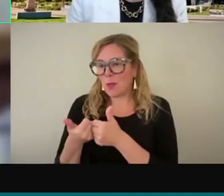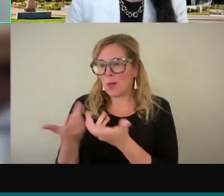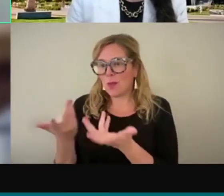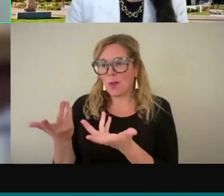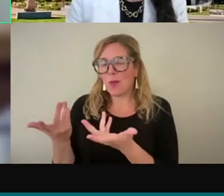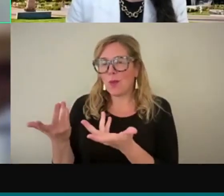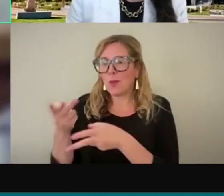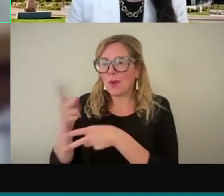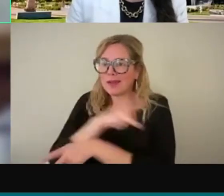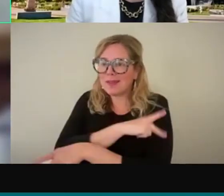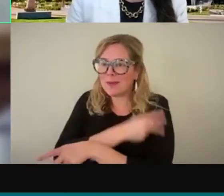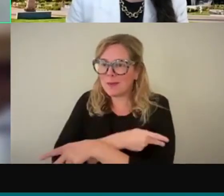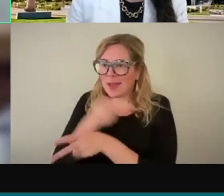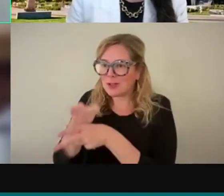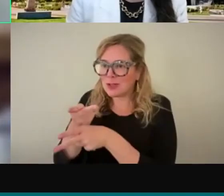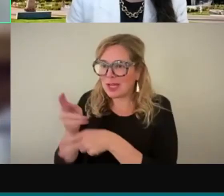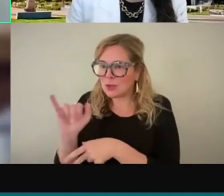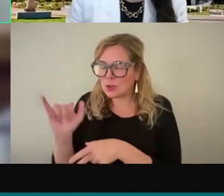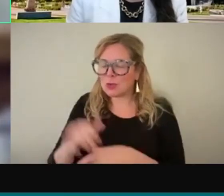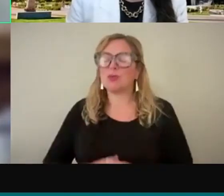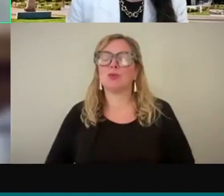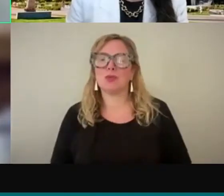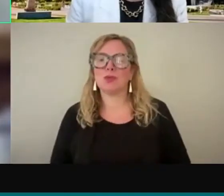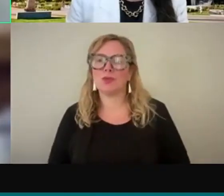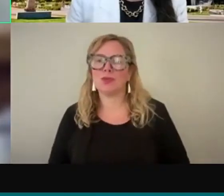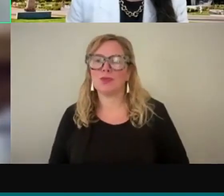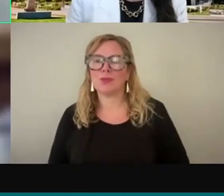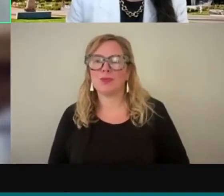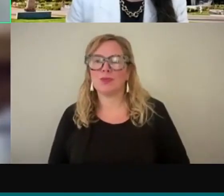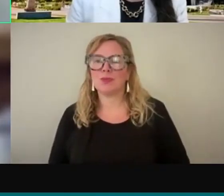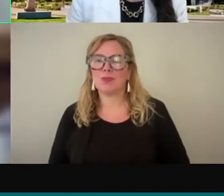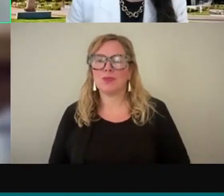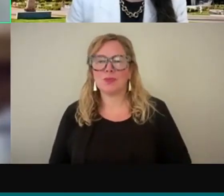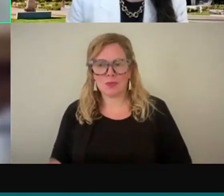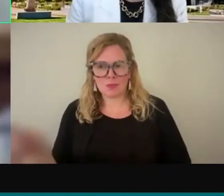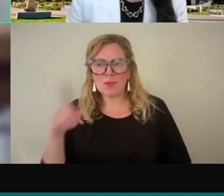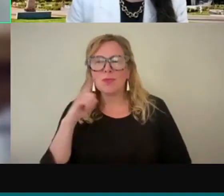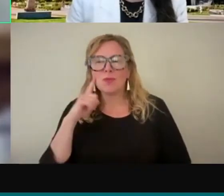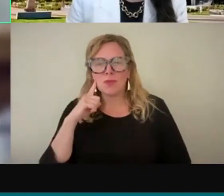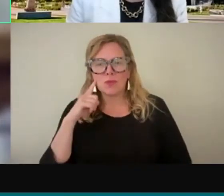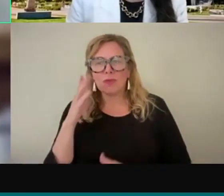Lauren Moo: I have a comment, which is I've heard some people make an argument that